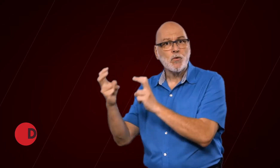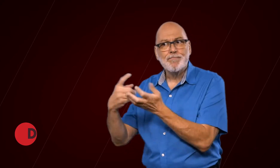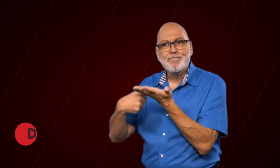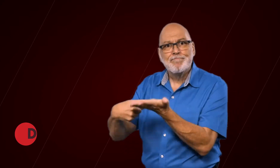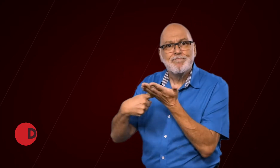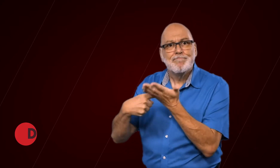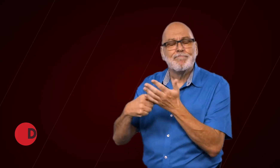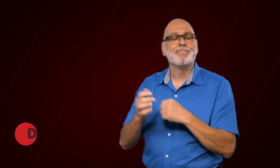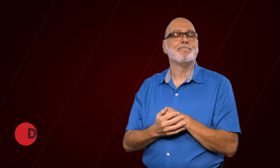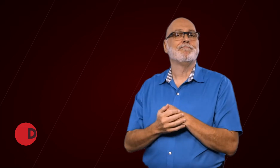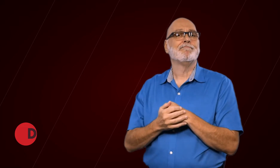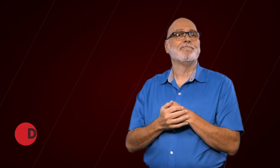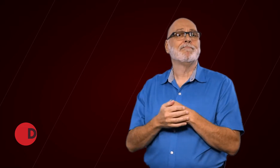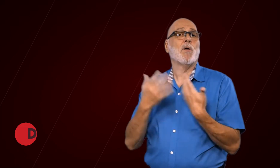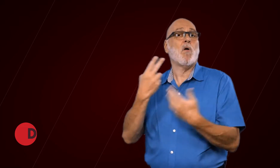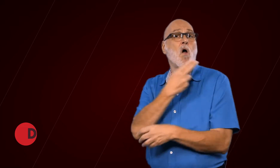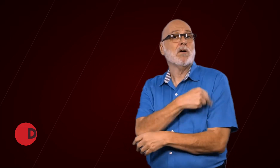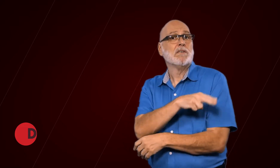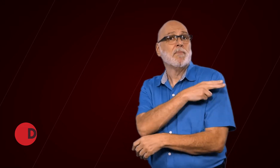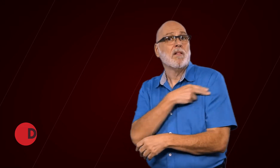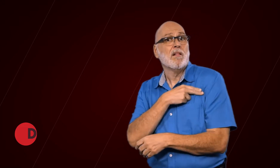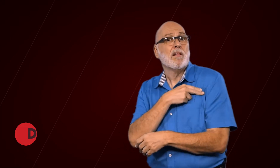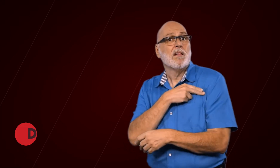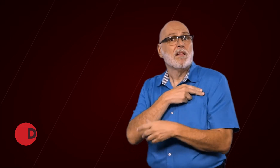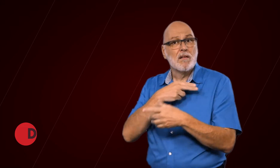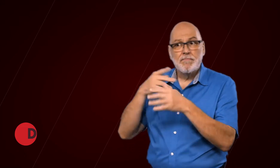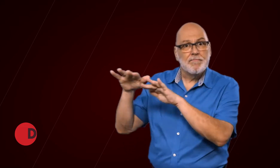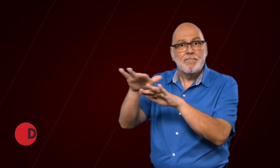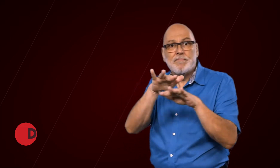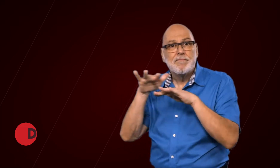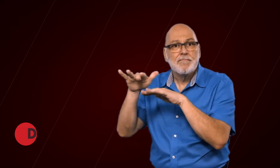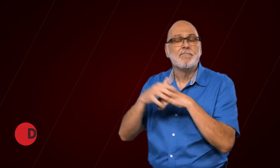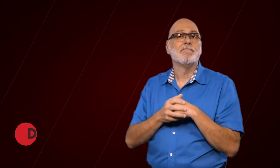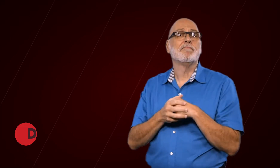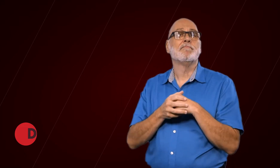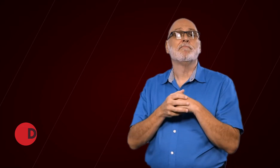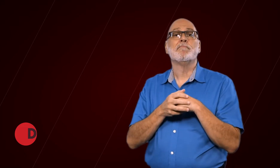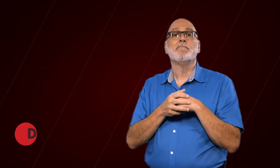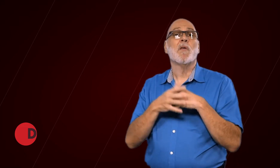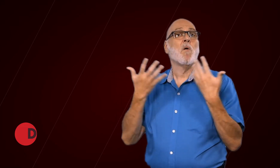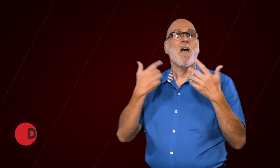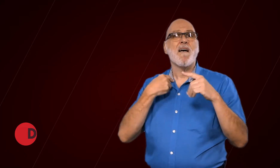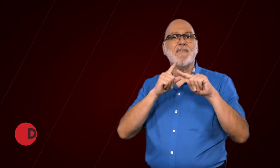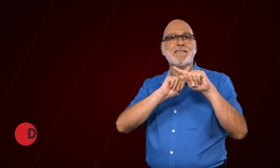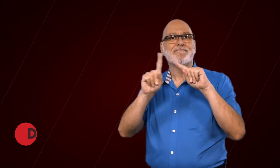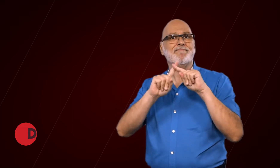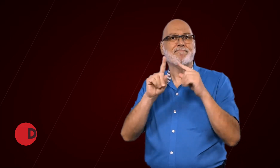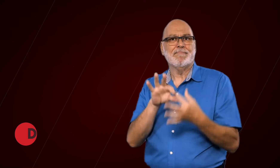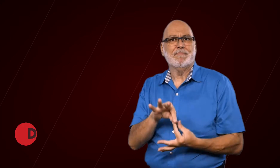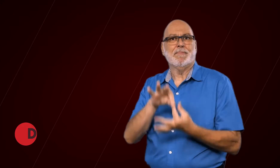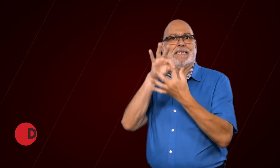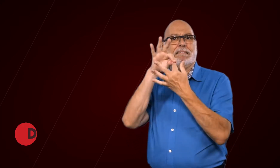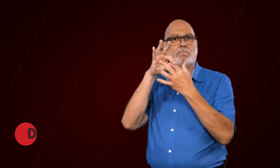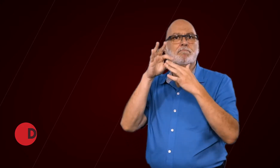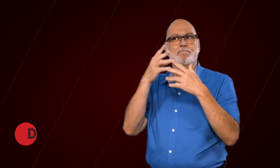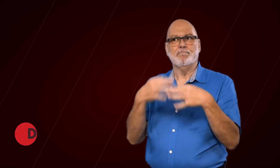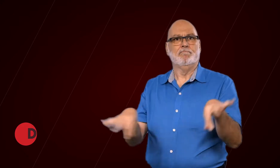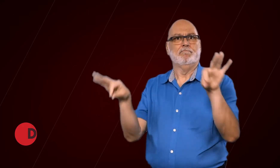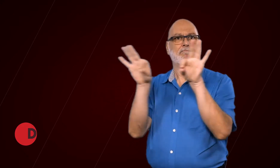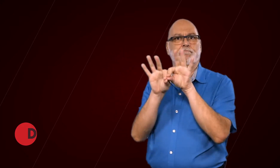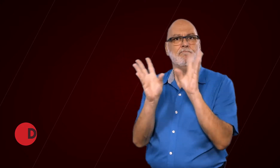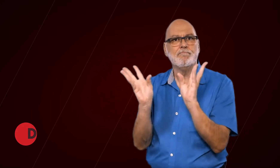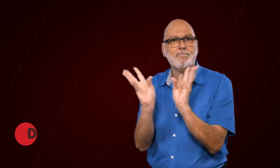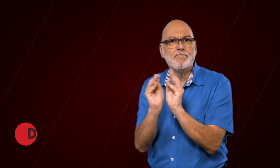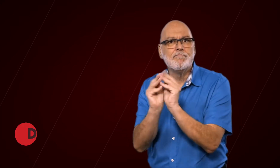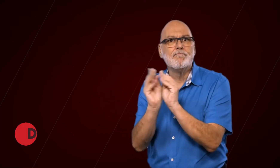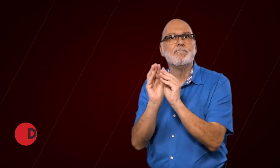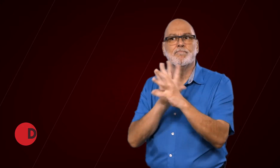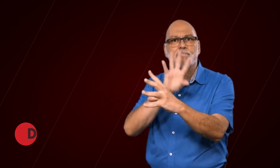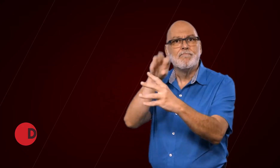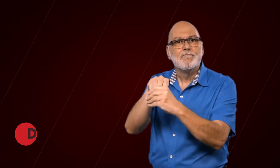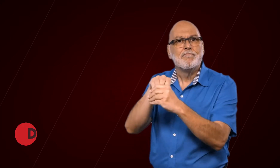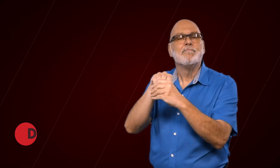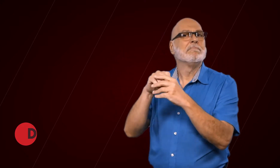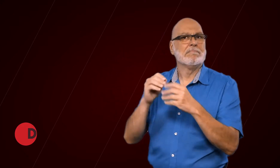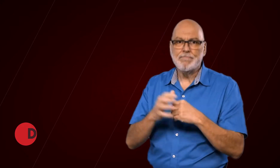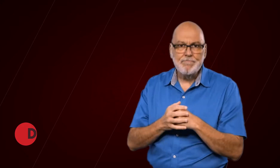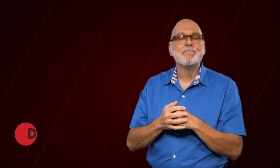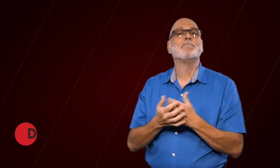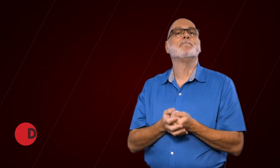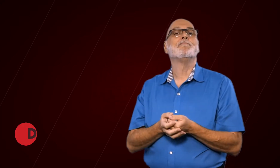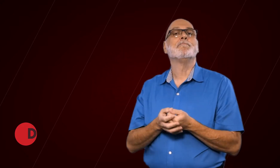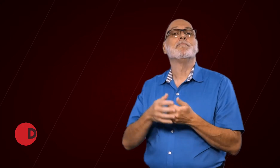hospitals, gathering with many participants with high expectations of interactions,